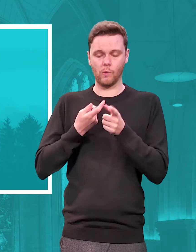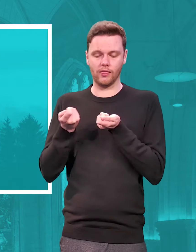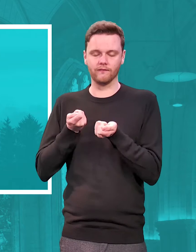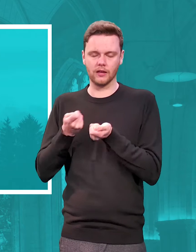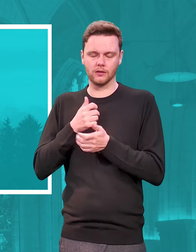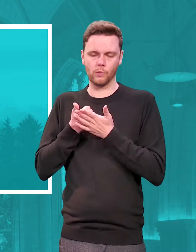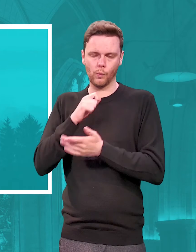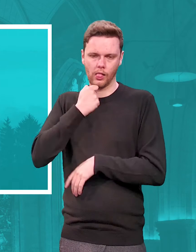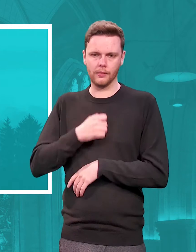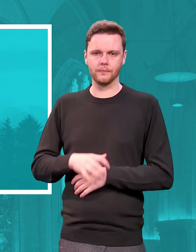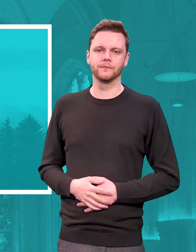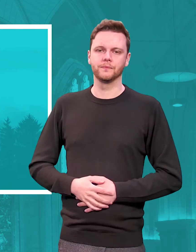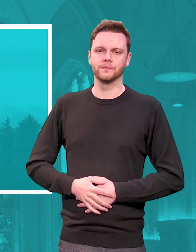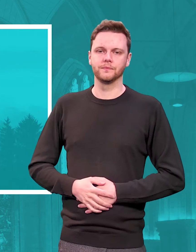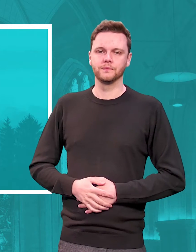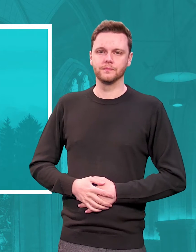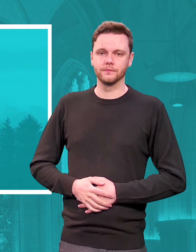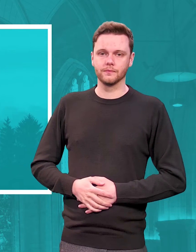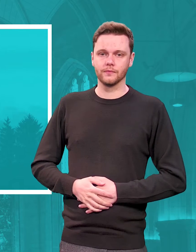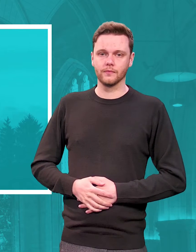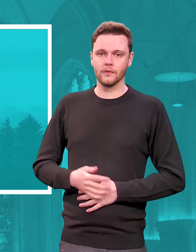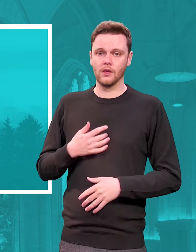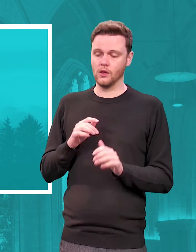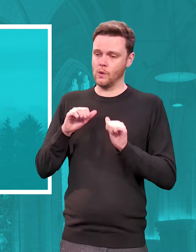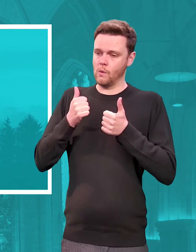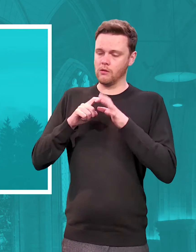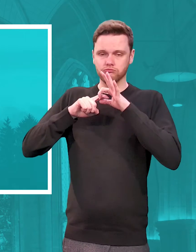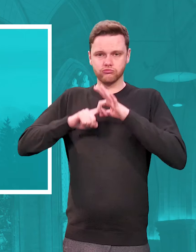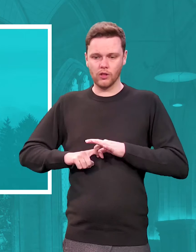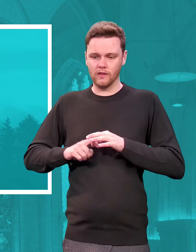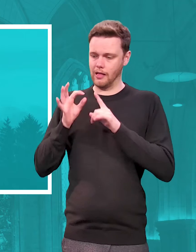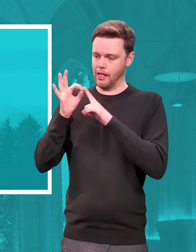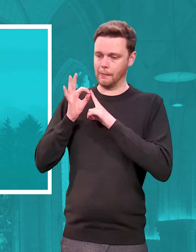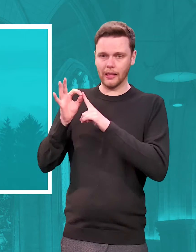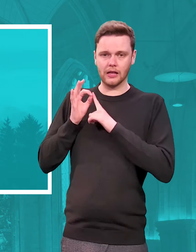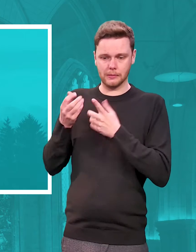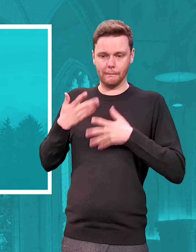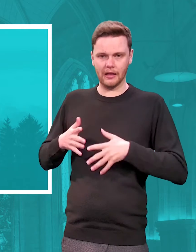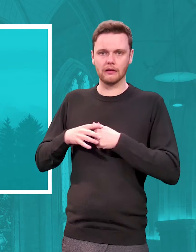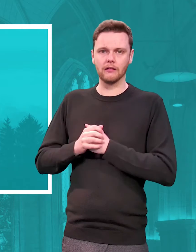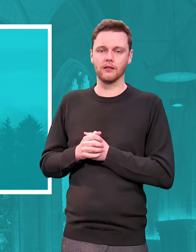Generally there is a satisfactory stream of well qualified applications for funds. In this year of COVID,